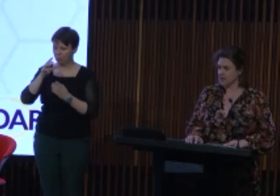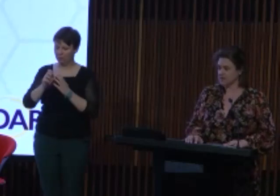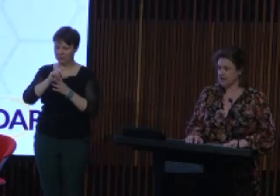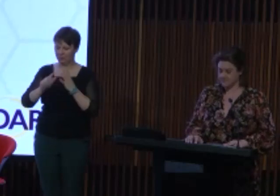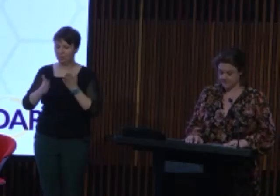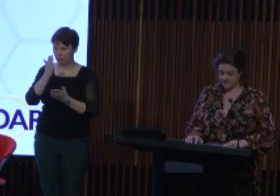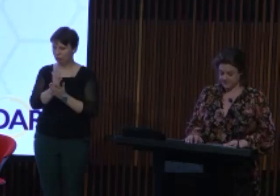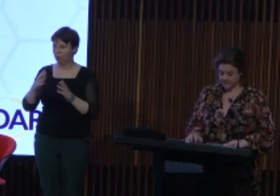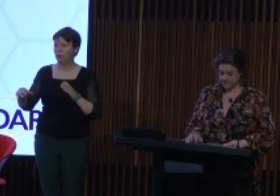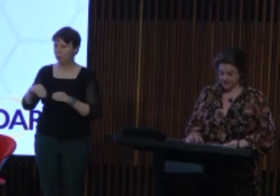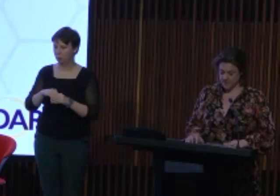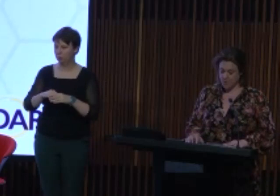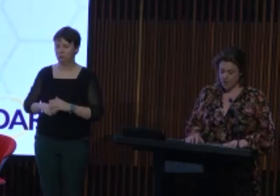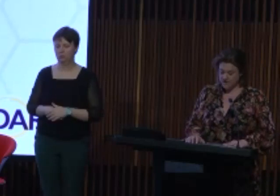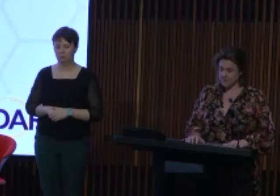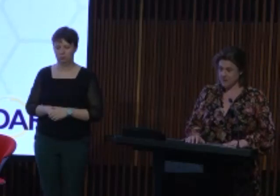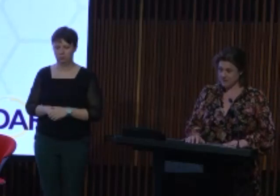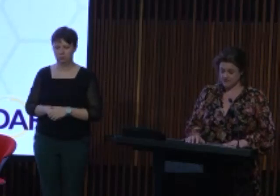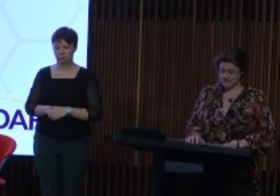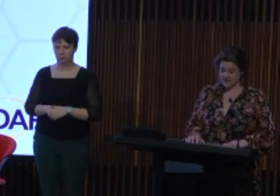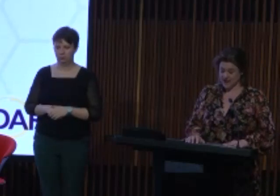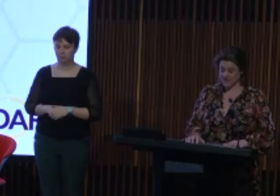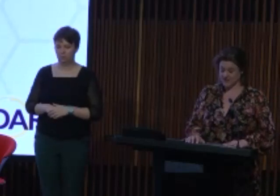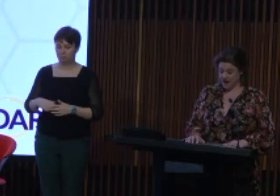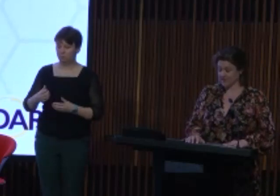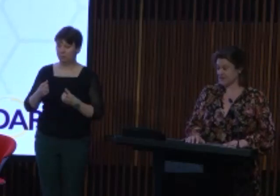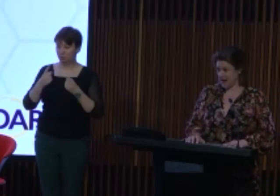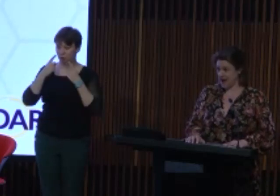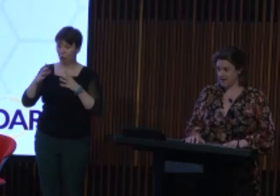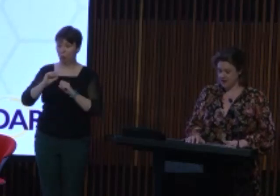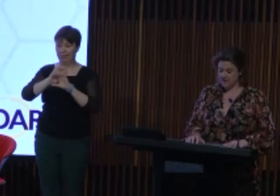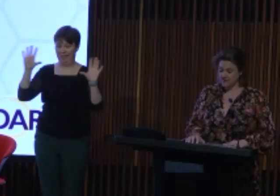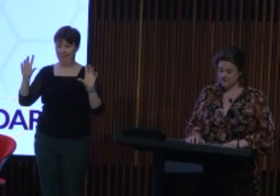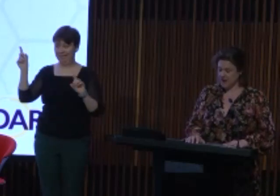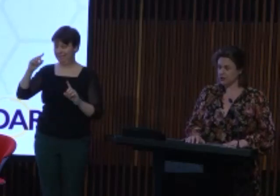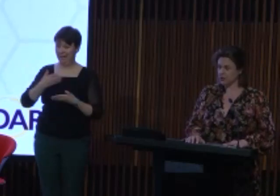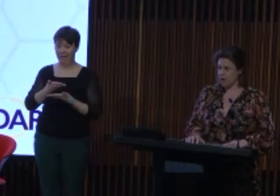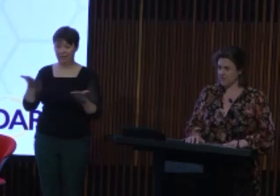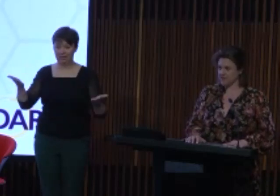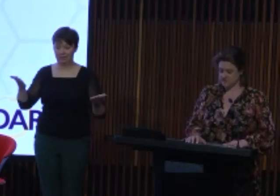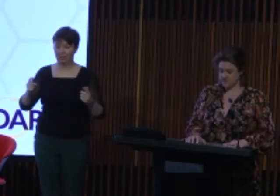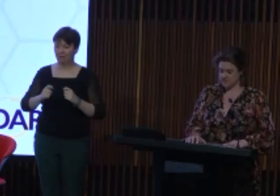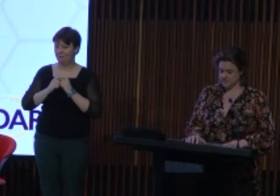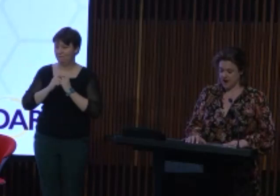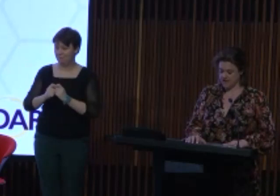in our state. But what is abundantly clear in spades today is the value of the disability